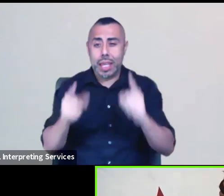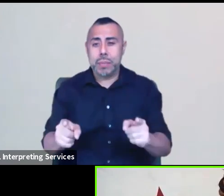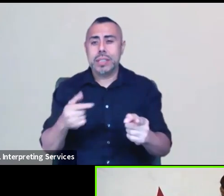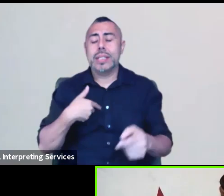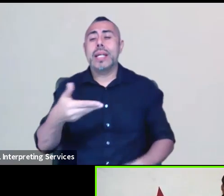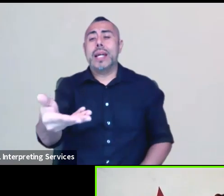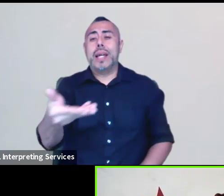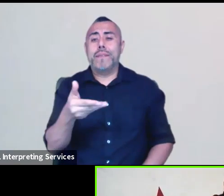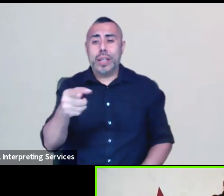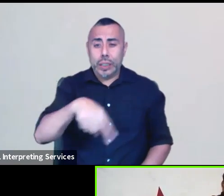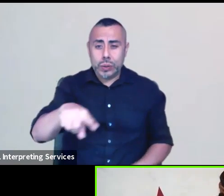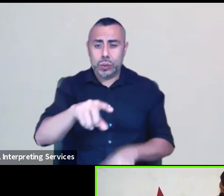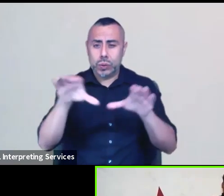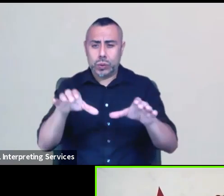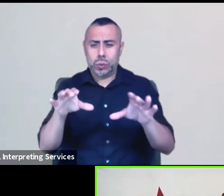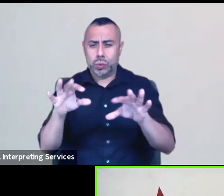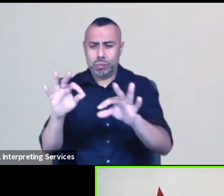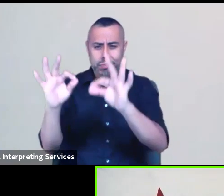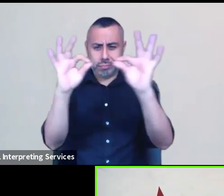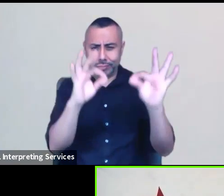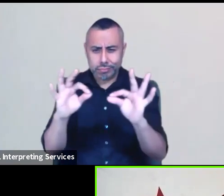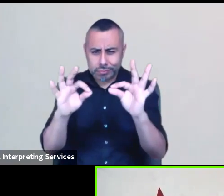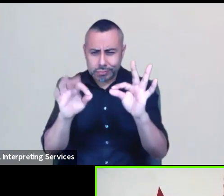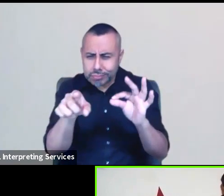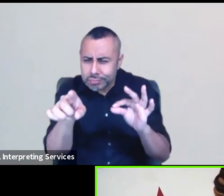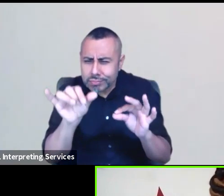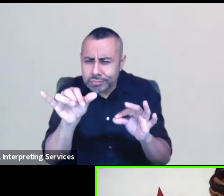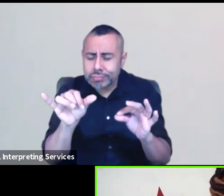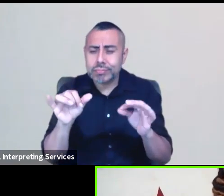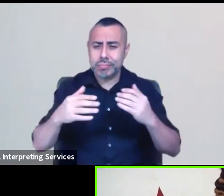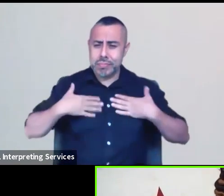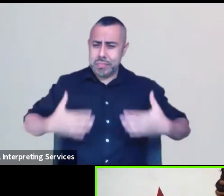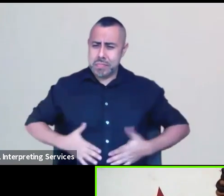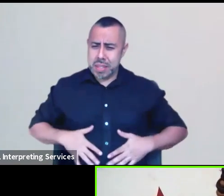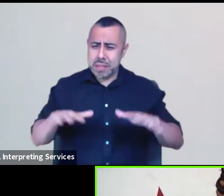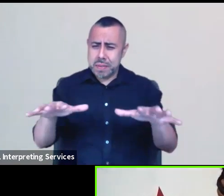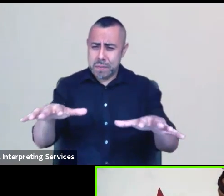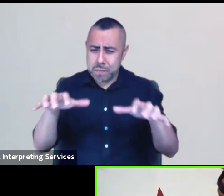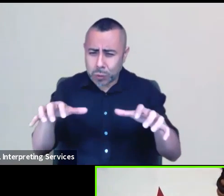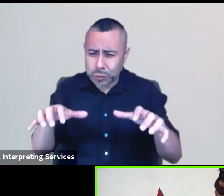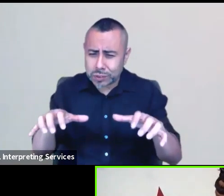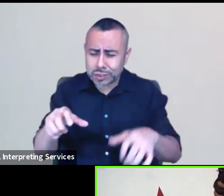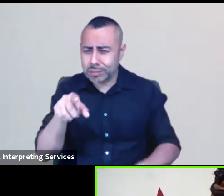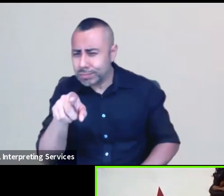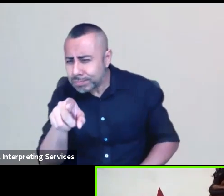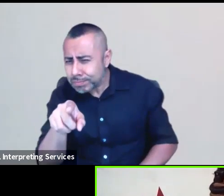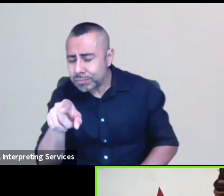if the video freezes, right, to see where the last thing that you heard is sitting with you,